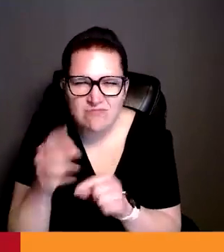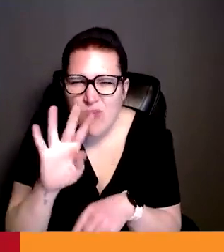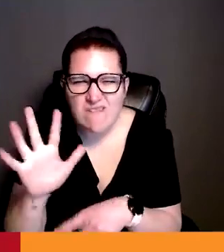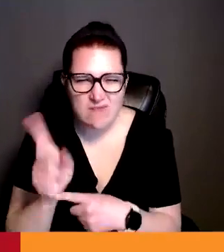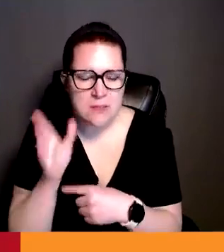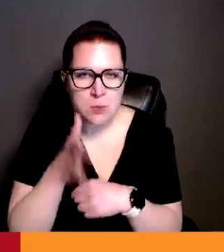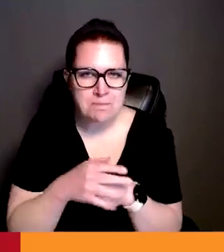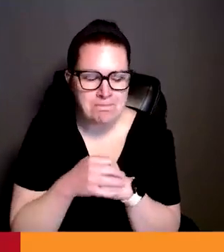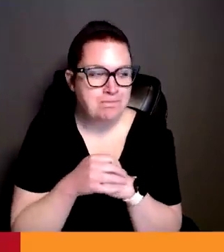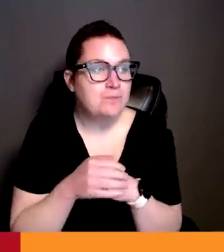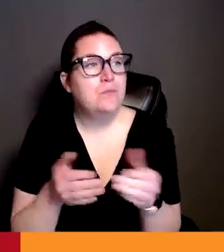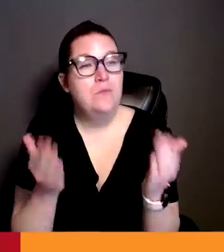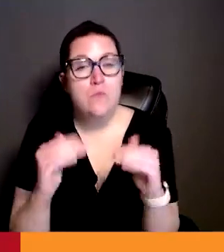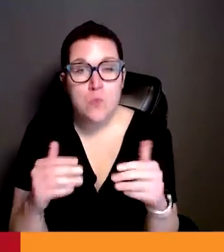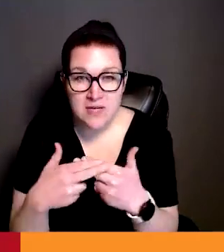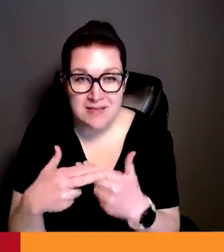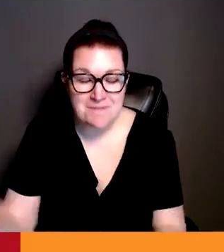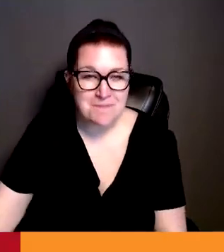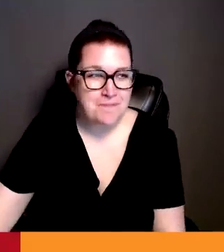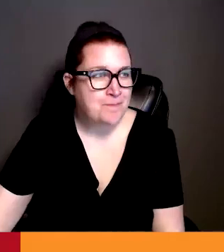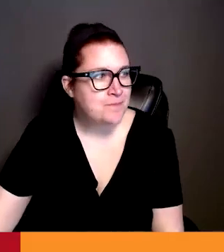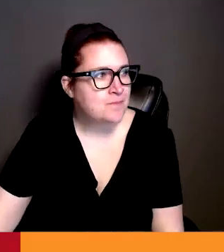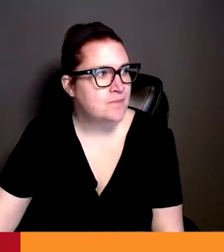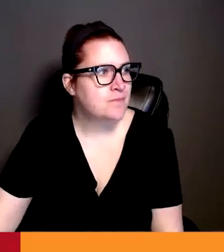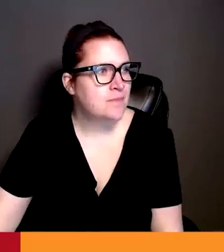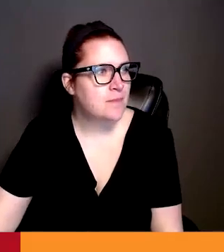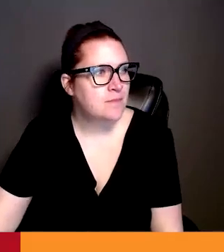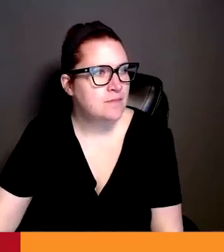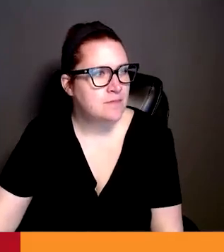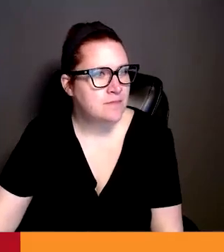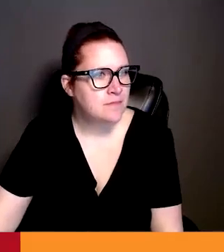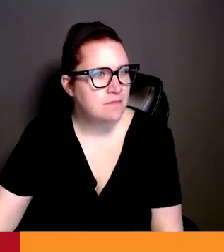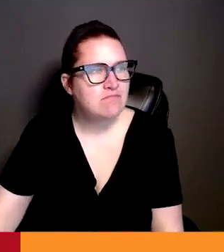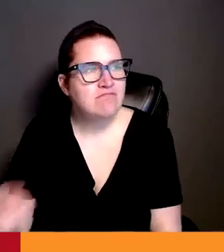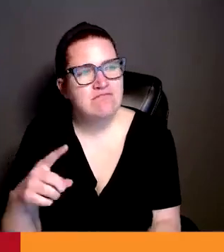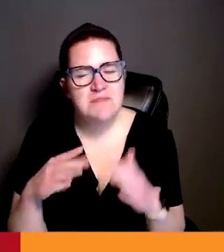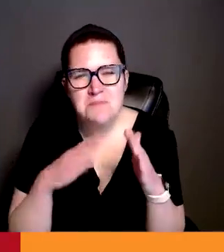So the next slide, are just some basic parameters of the